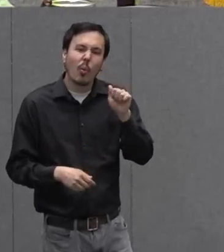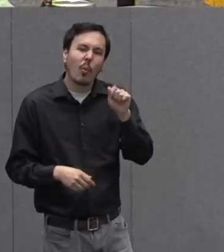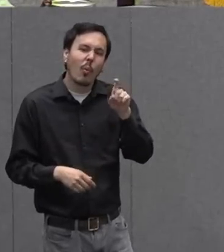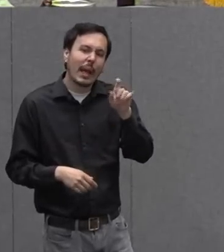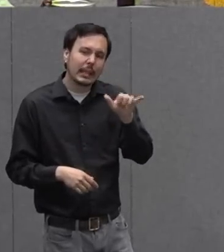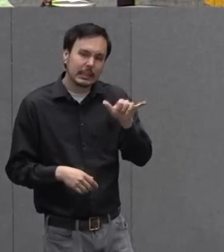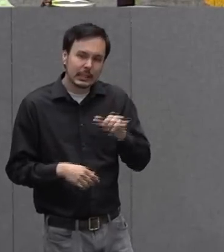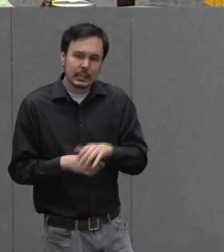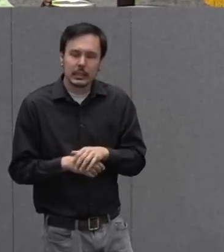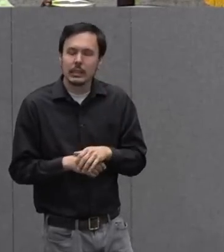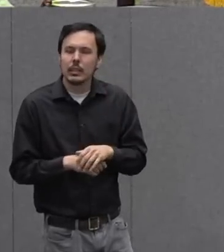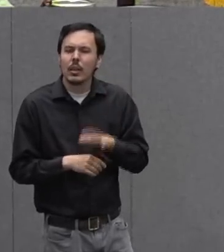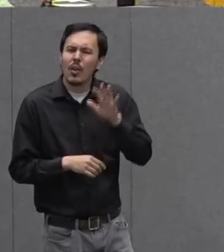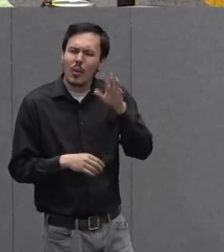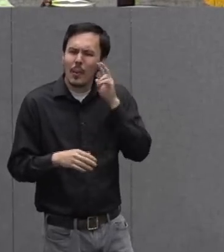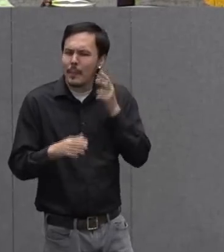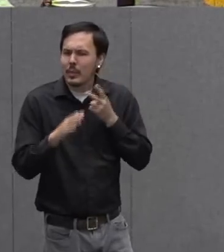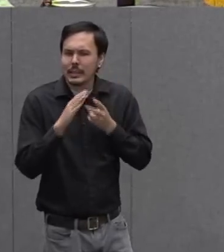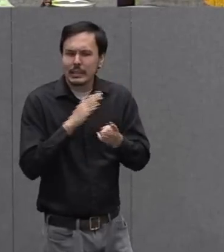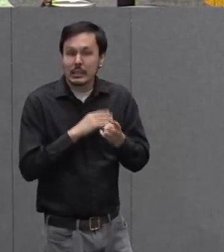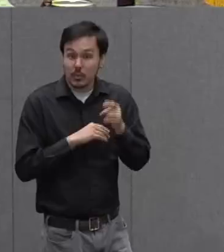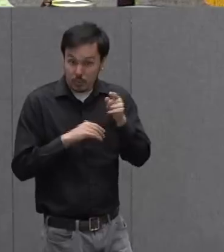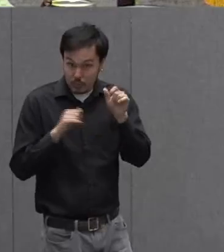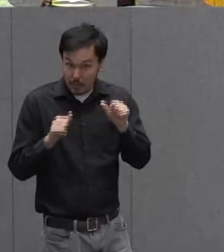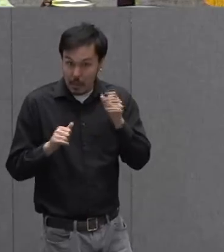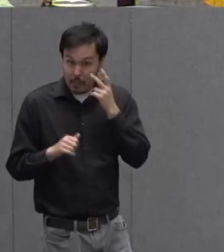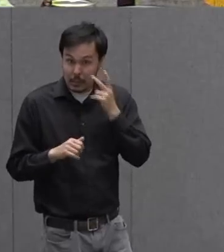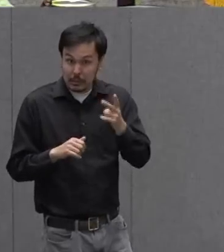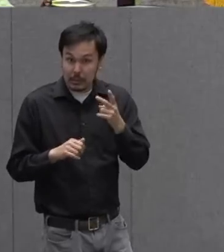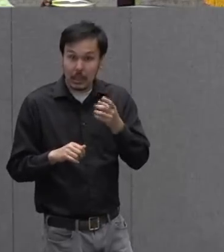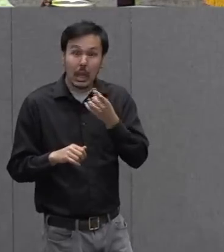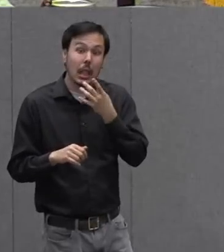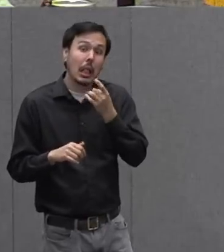Let's see, what do you predict? Will you be able to see the light shining through?